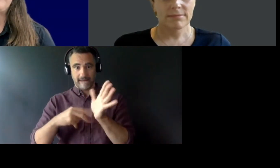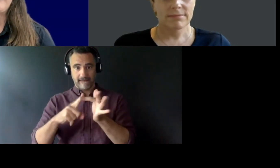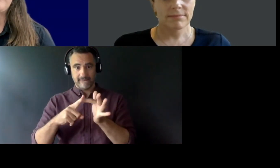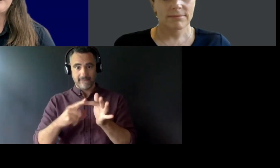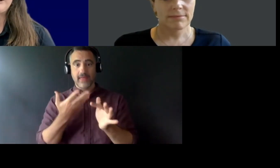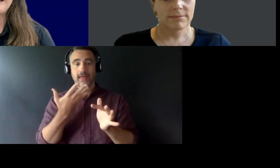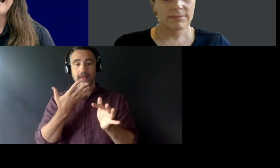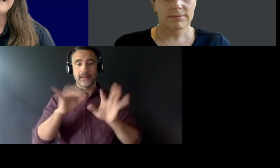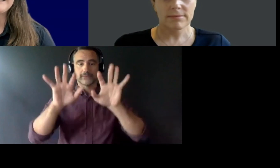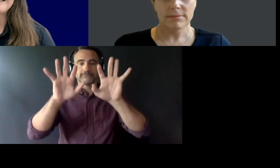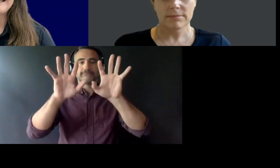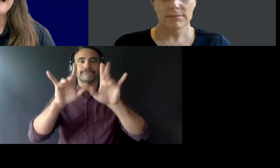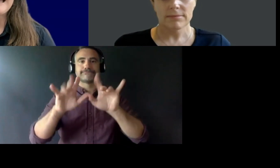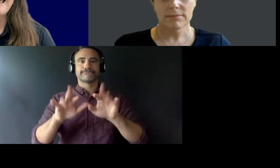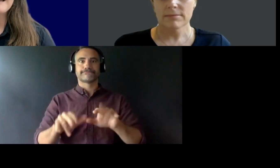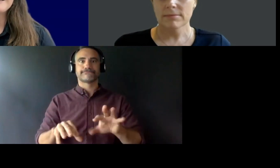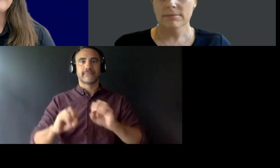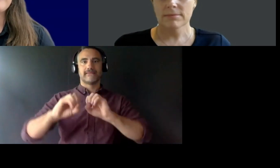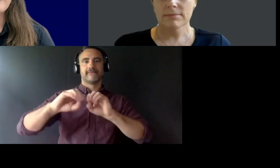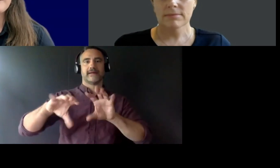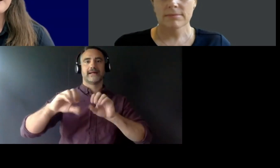appreciate that very much.